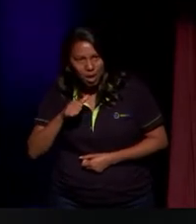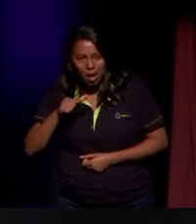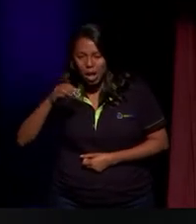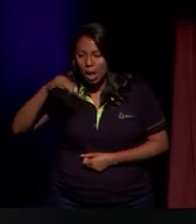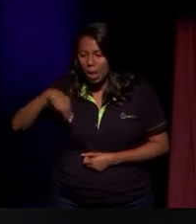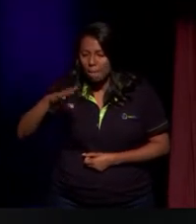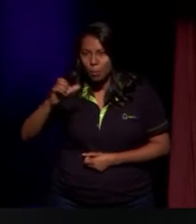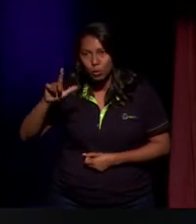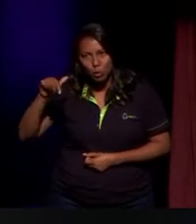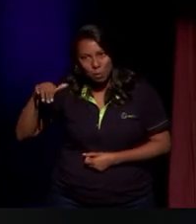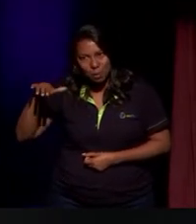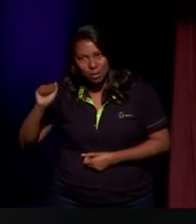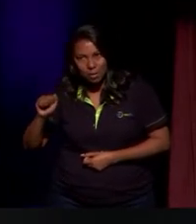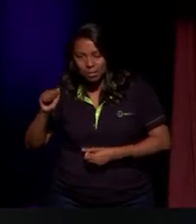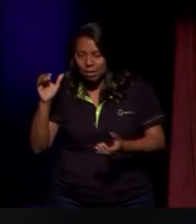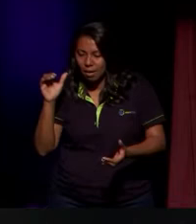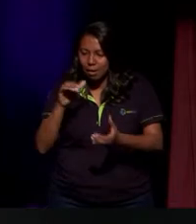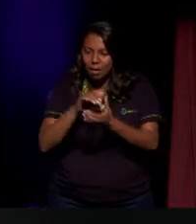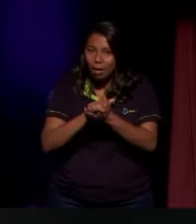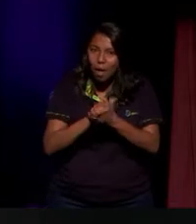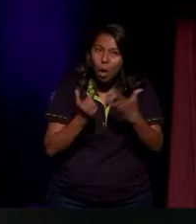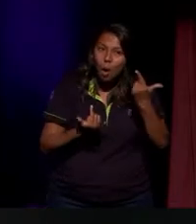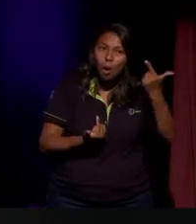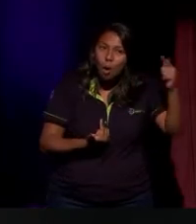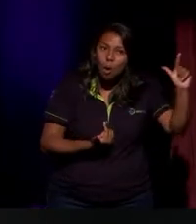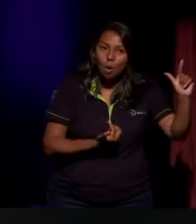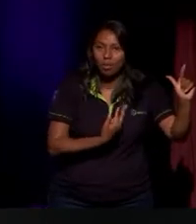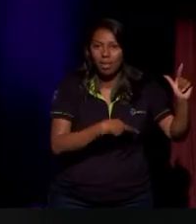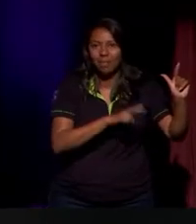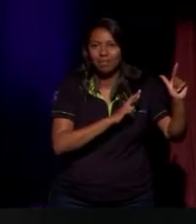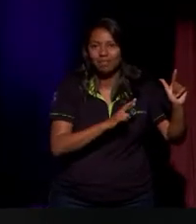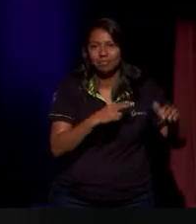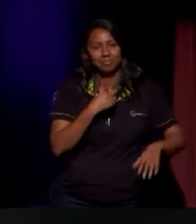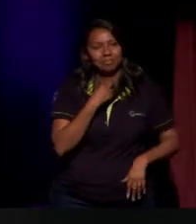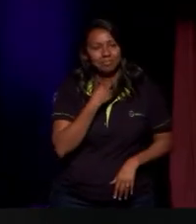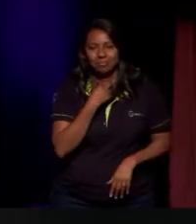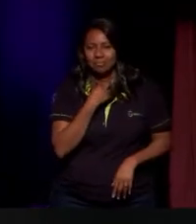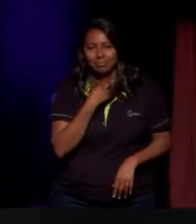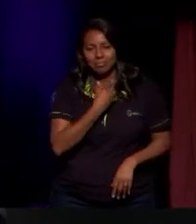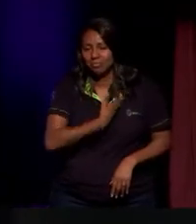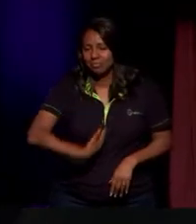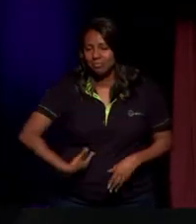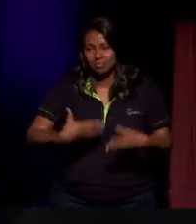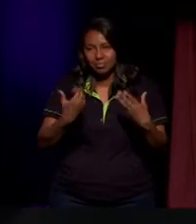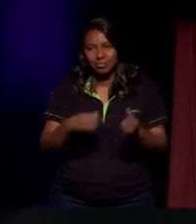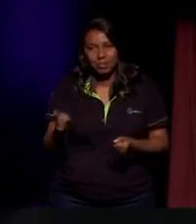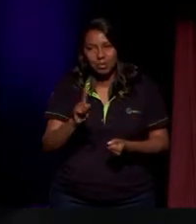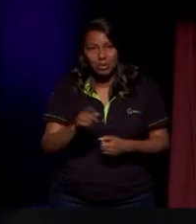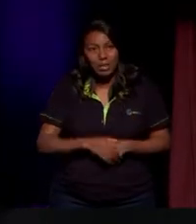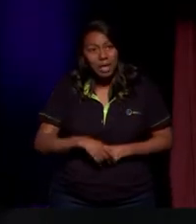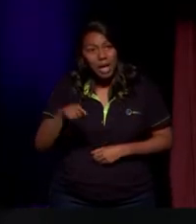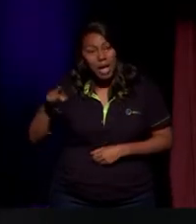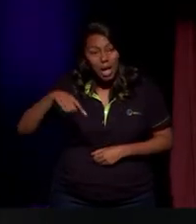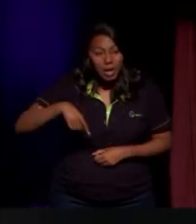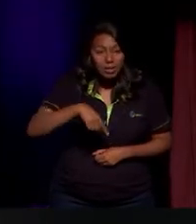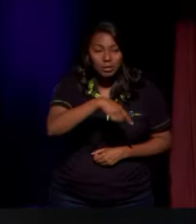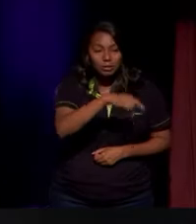They go to the Island of Cyprus, which I call the wedding industry, make a real party, and from there, yes, come back married,